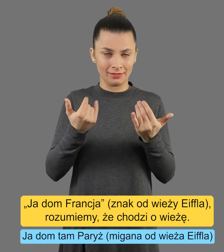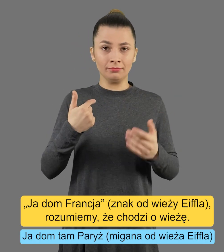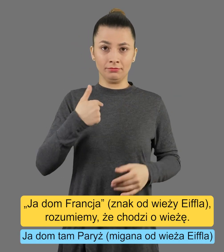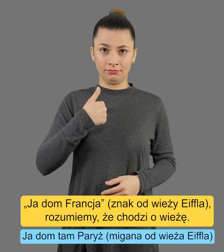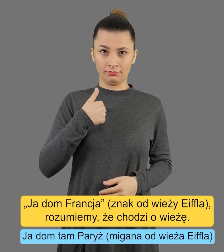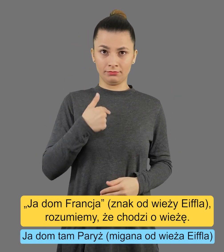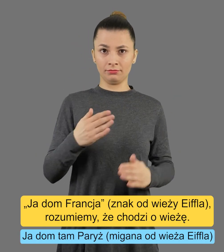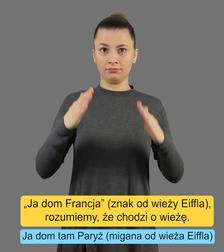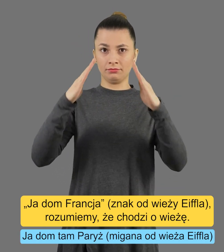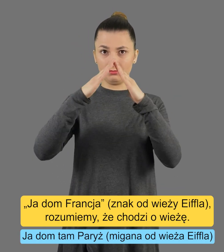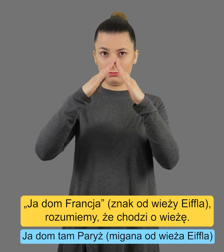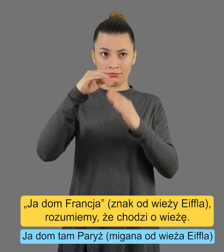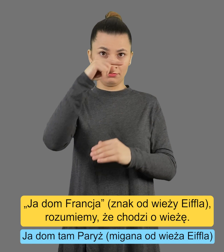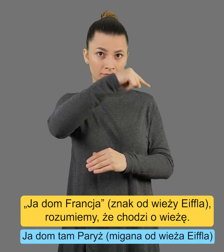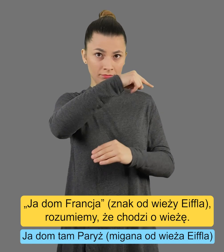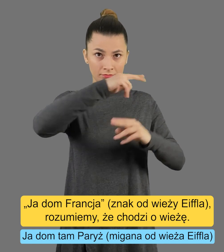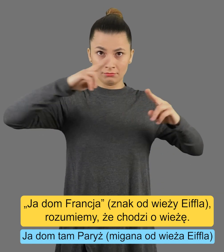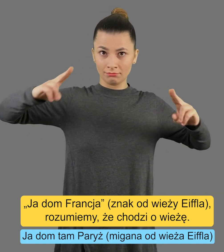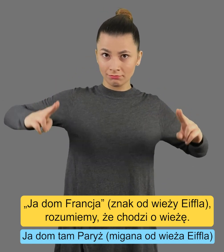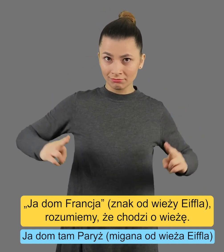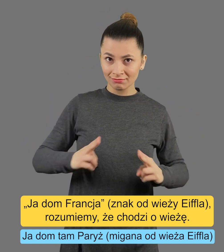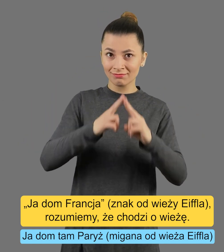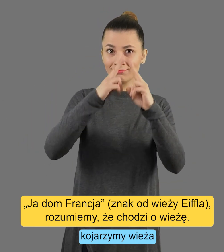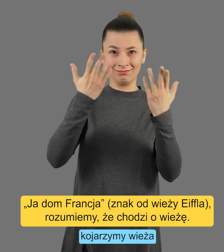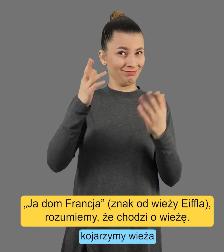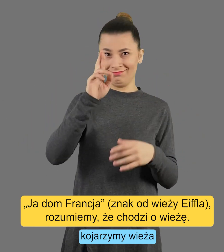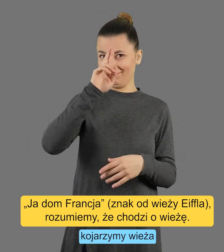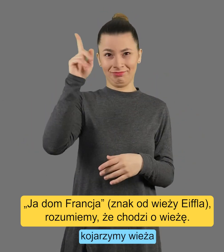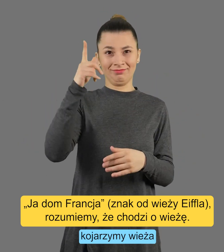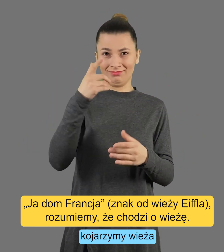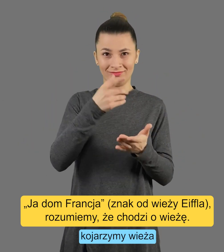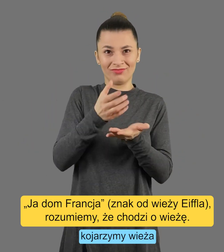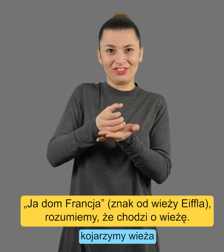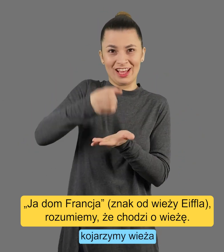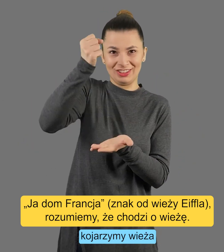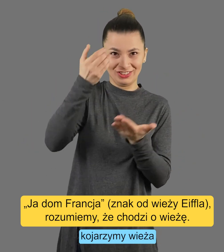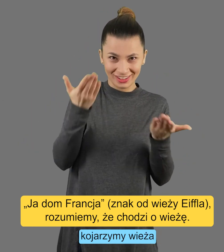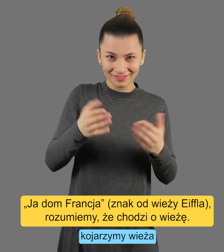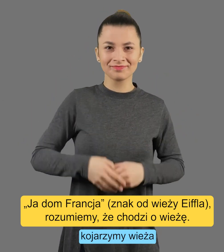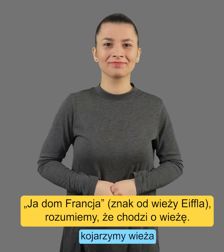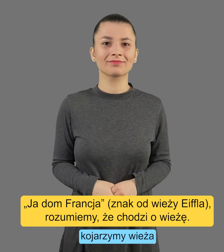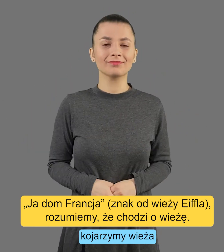"I house France" (sign from the Eiffel Tower), we understand that it is about the tower.